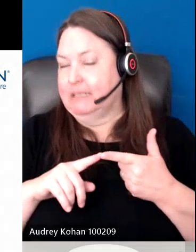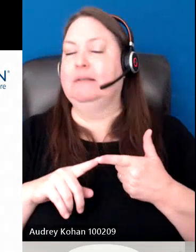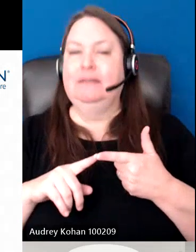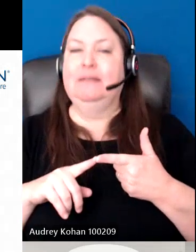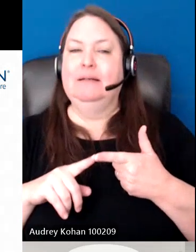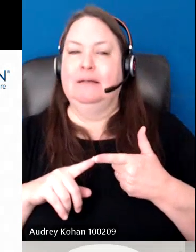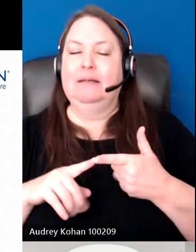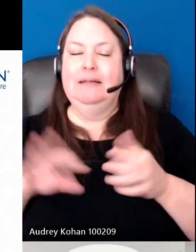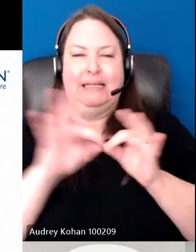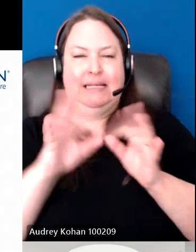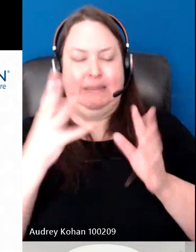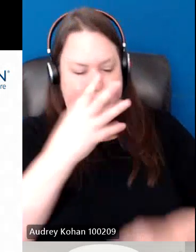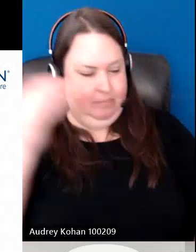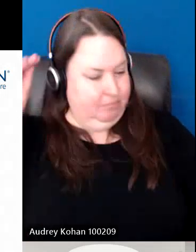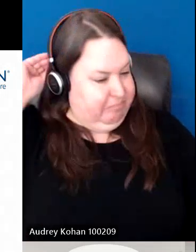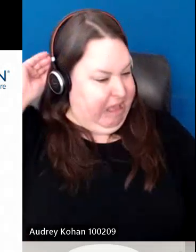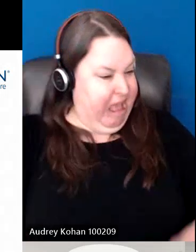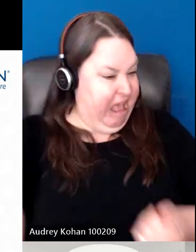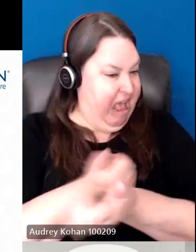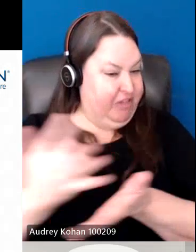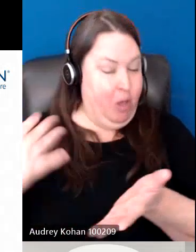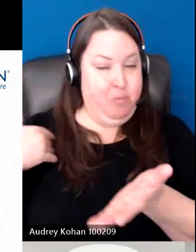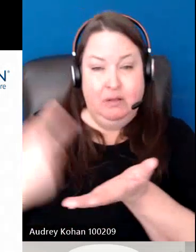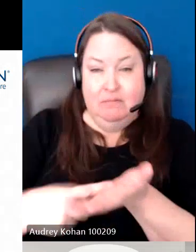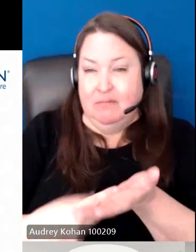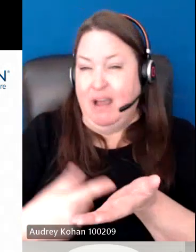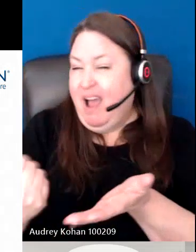in mind that everything that we've talked about everything that we're going to talk about today